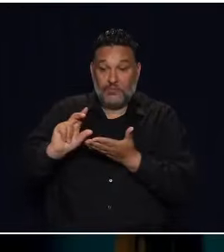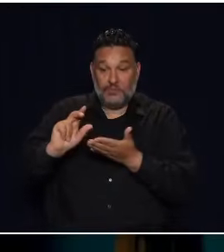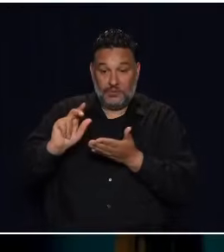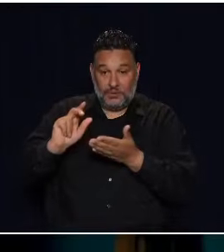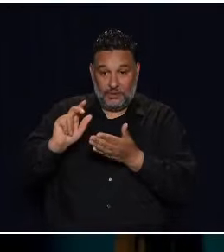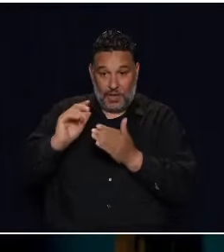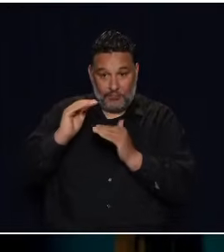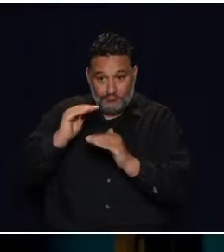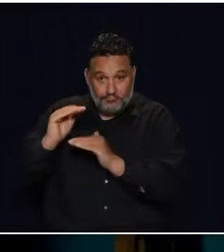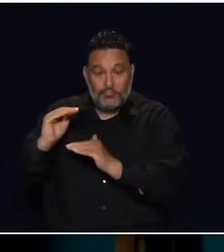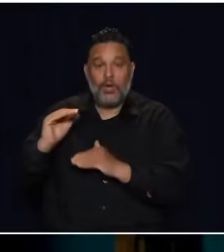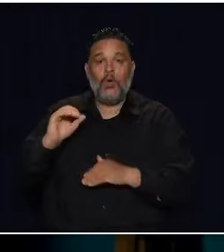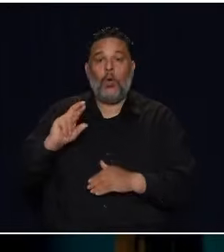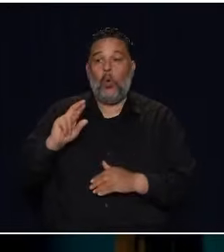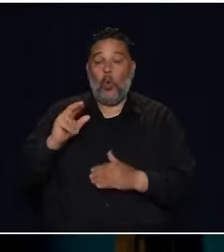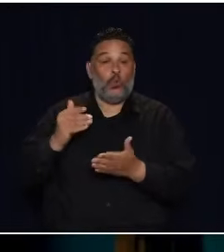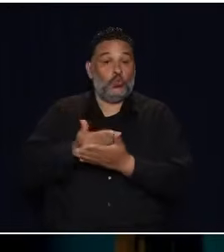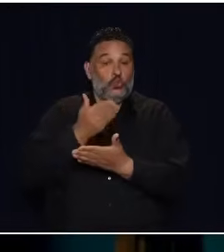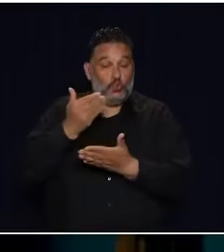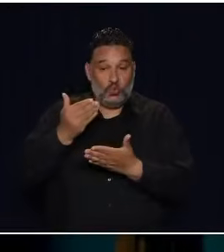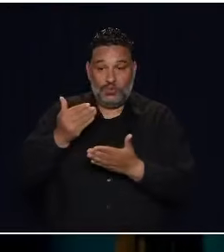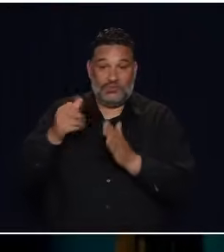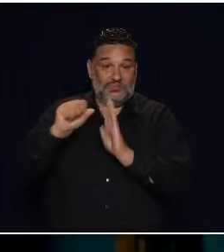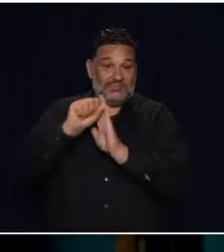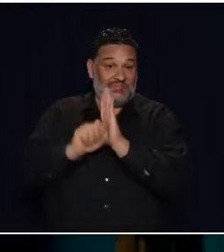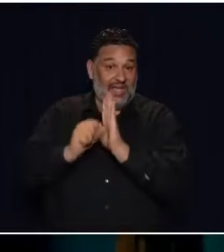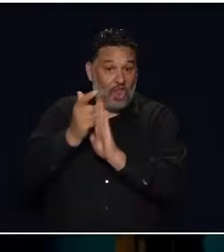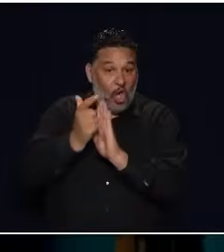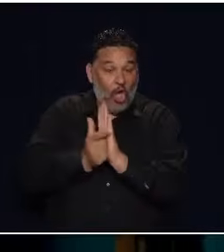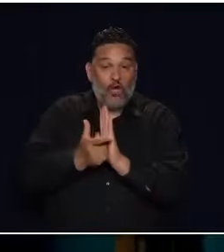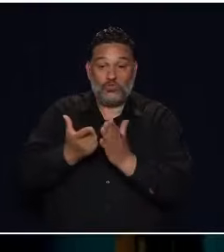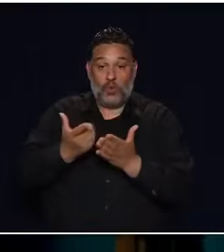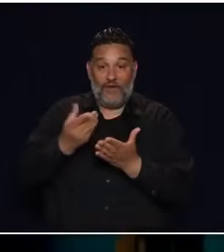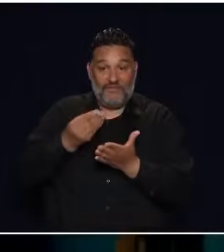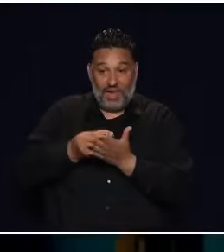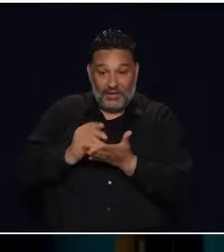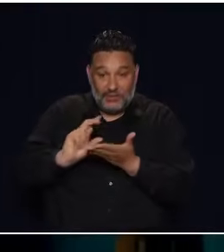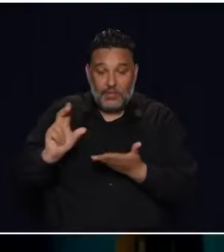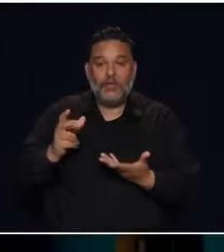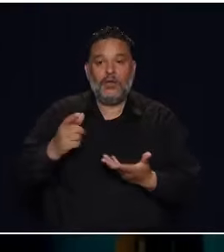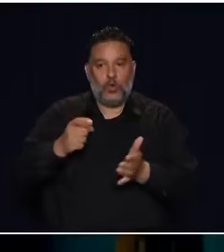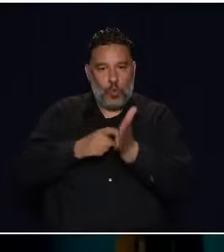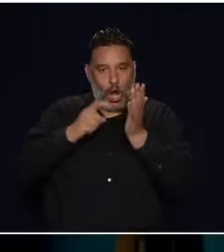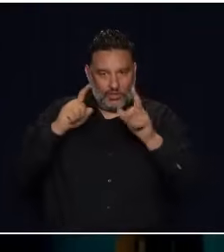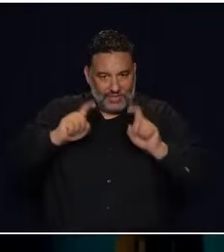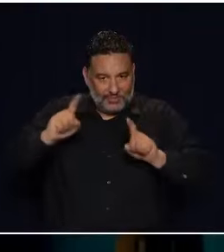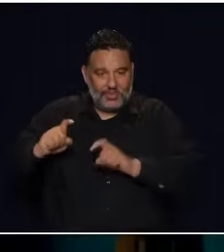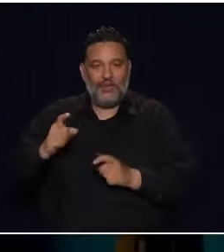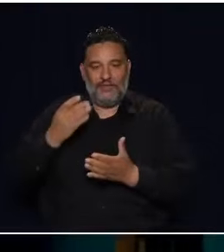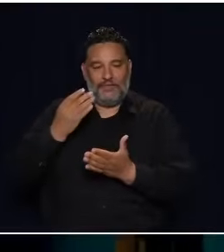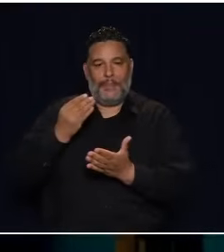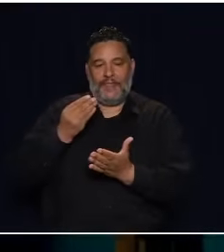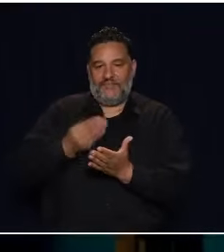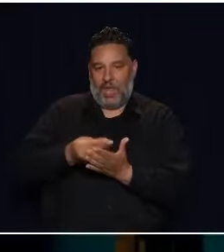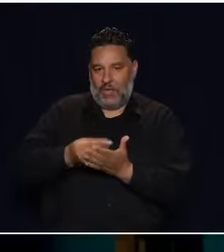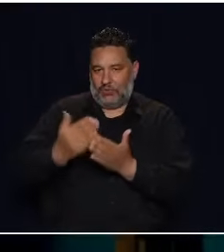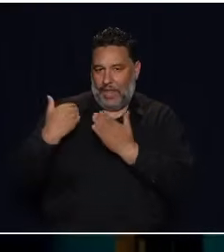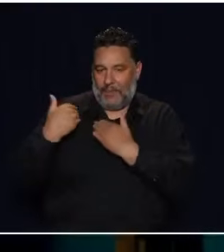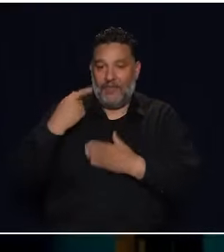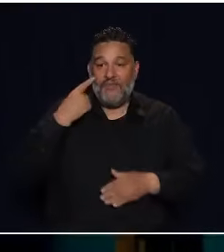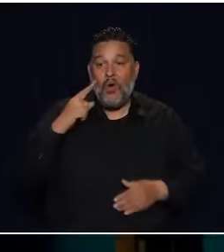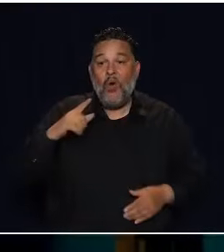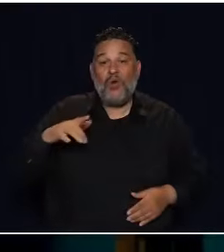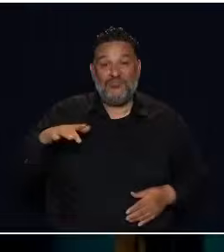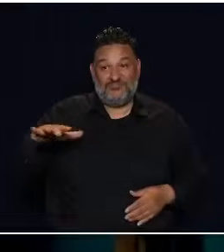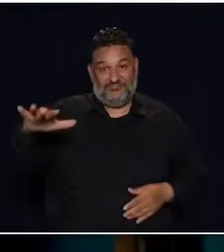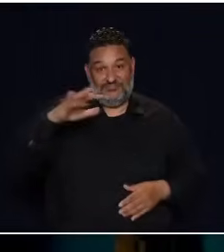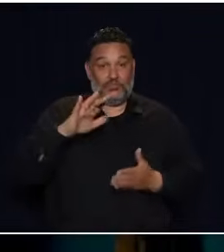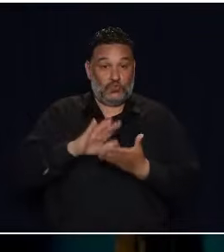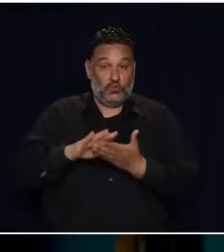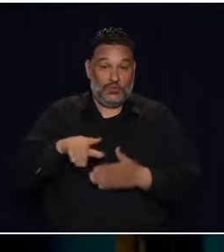THROUGH THE ESA FND UNDING OR N